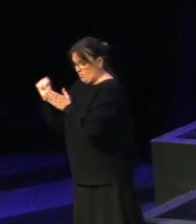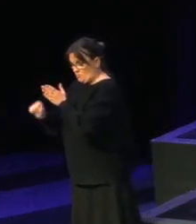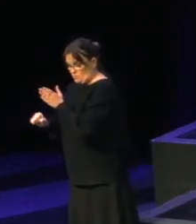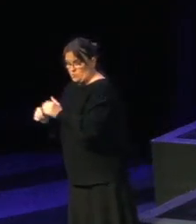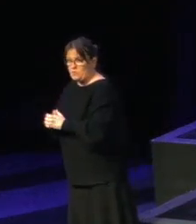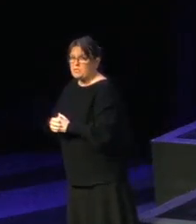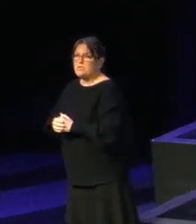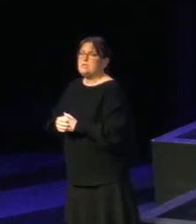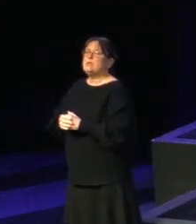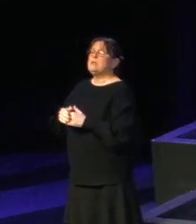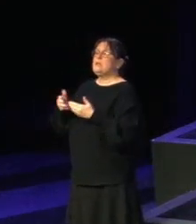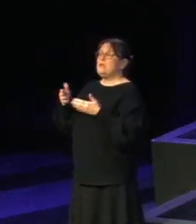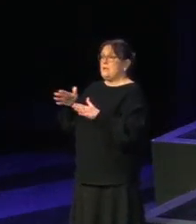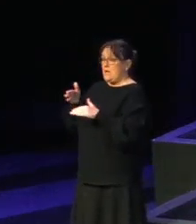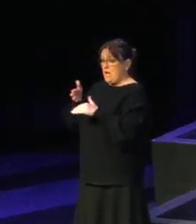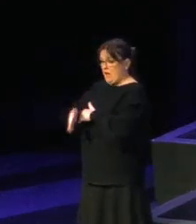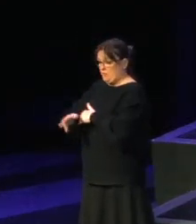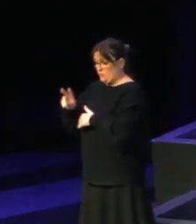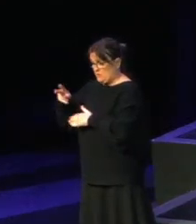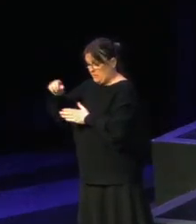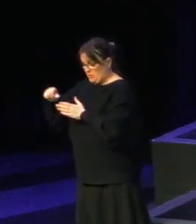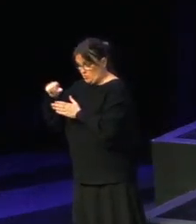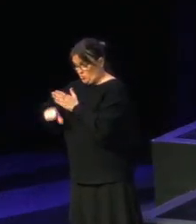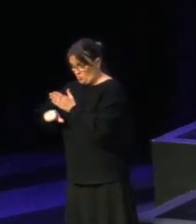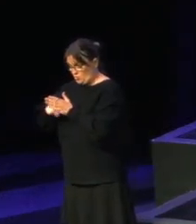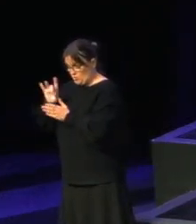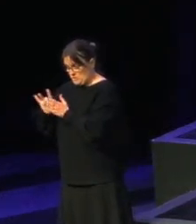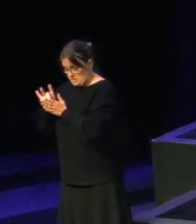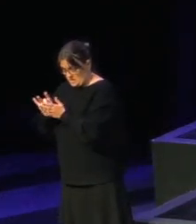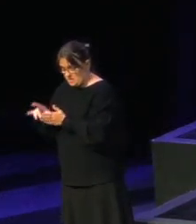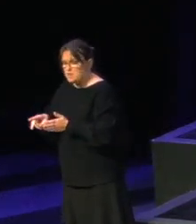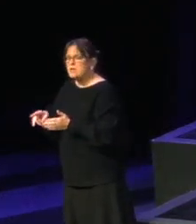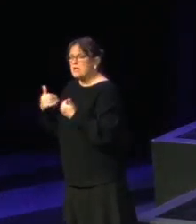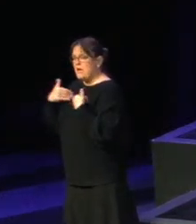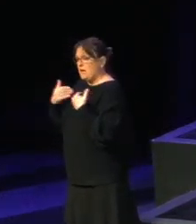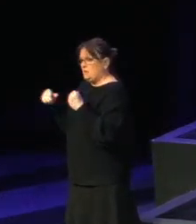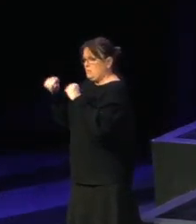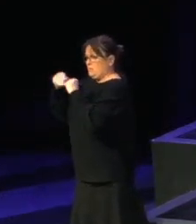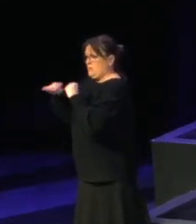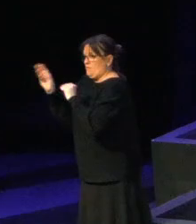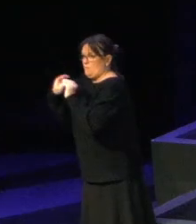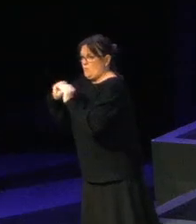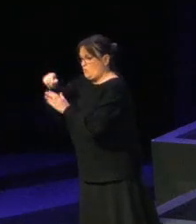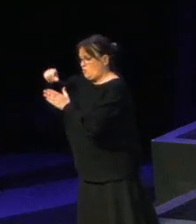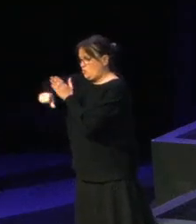second surgery I would endure two more surgeries due to life-threatening complications. Let's just